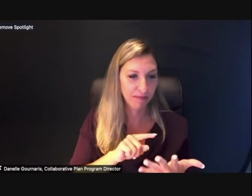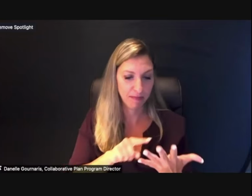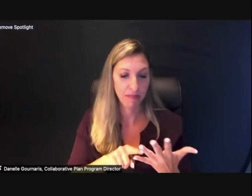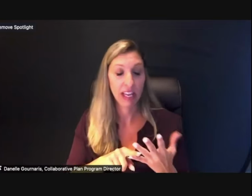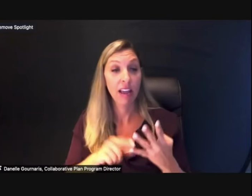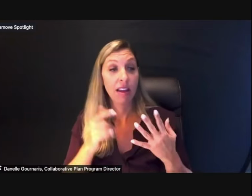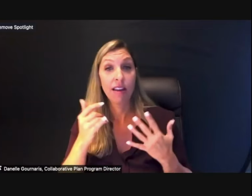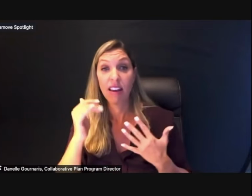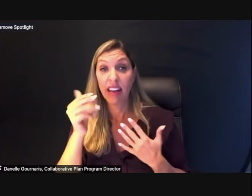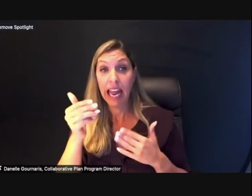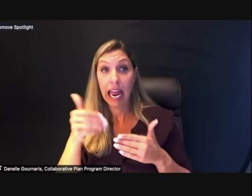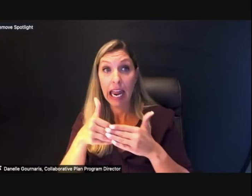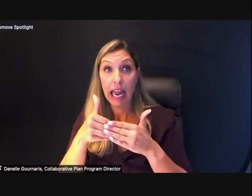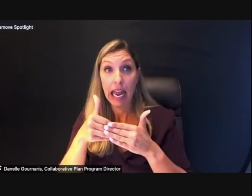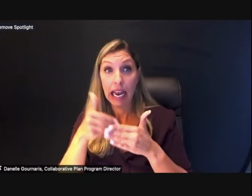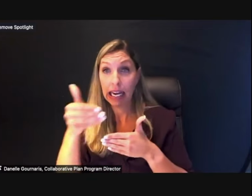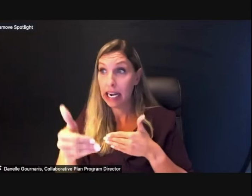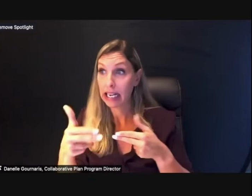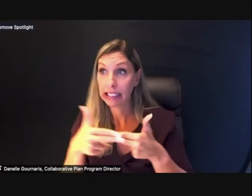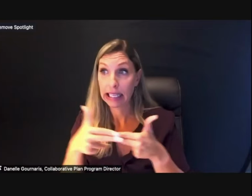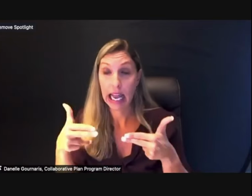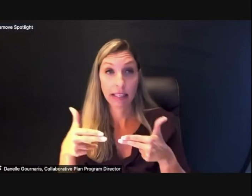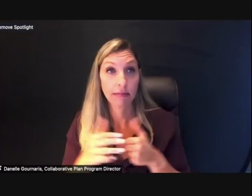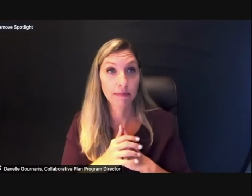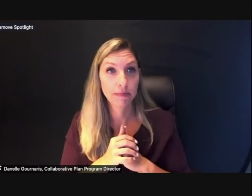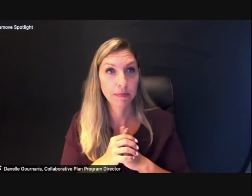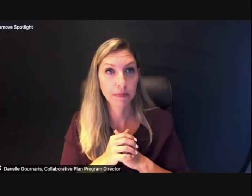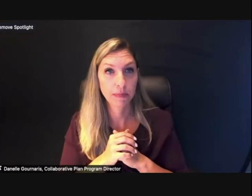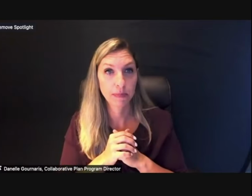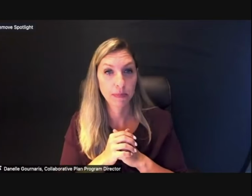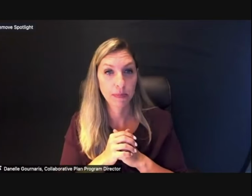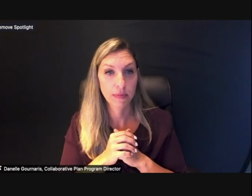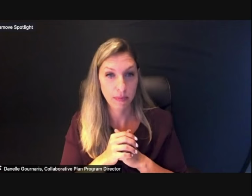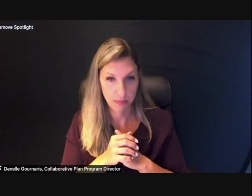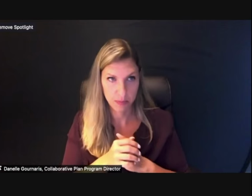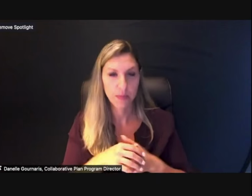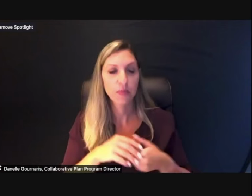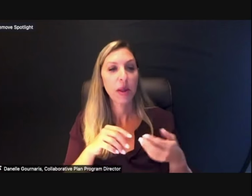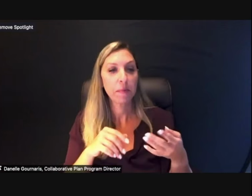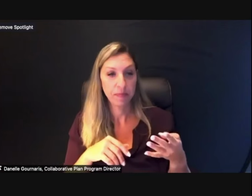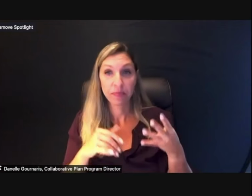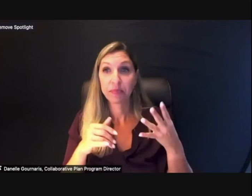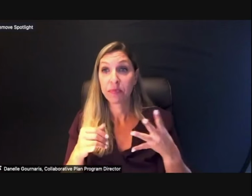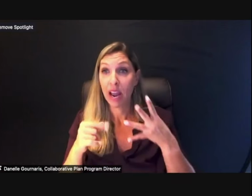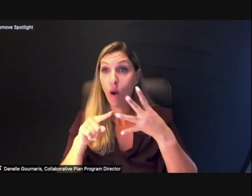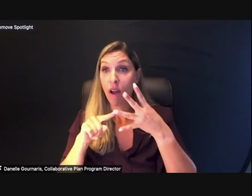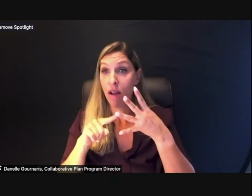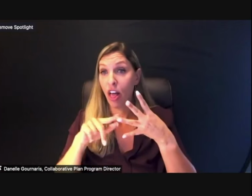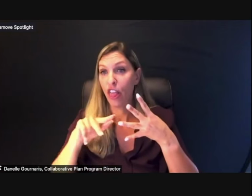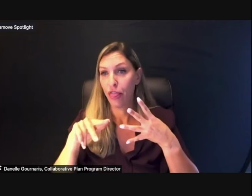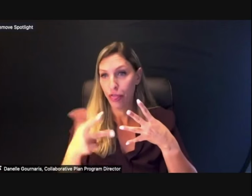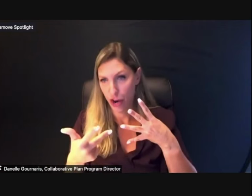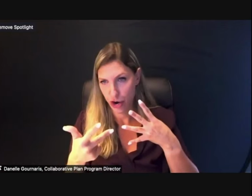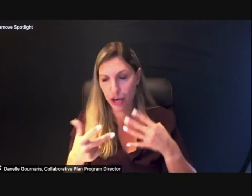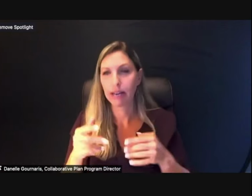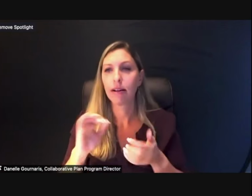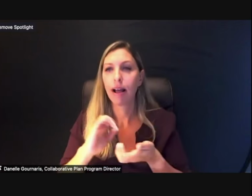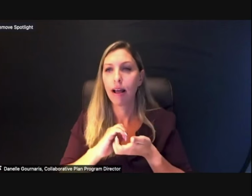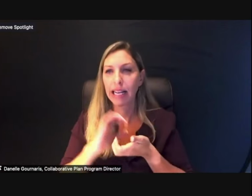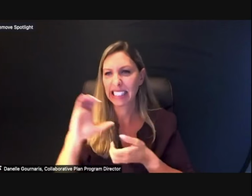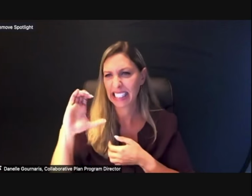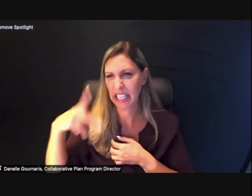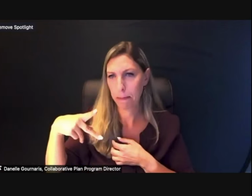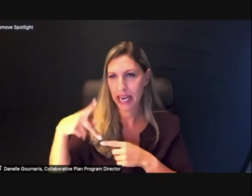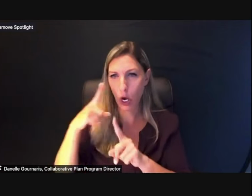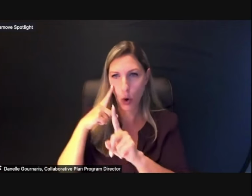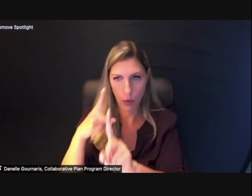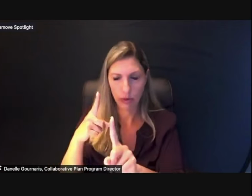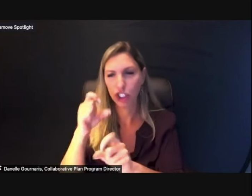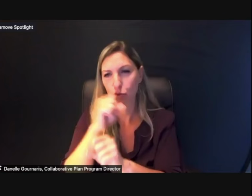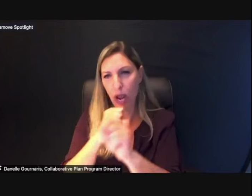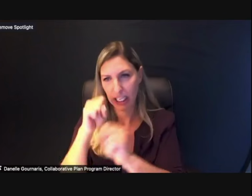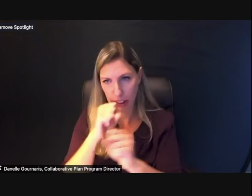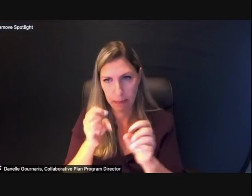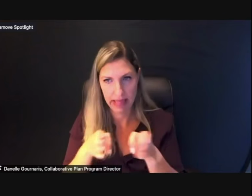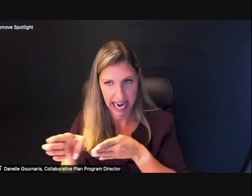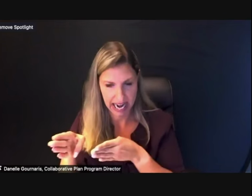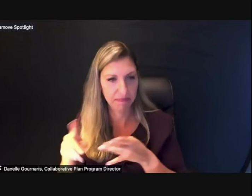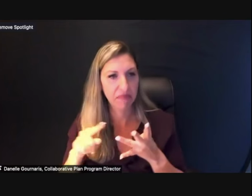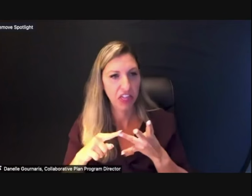Next slide. The third CP goal for the Collaborative Plan